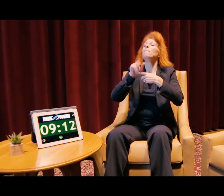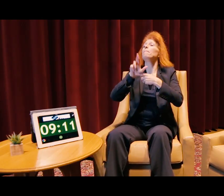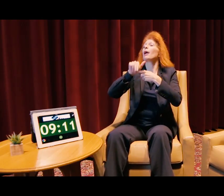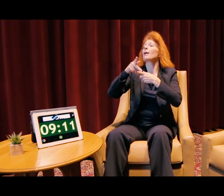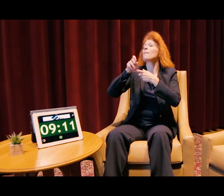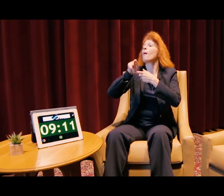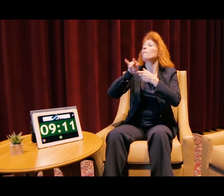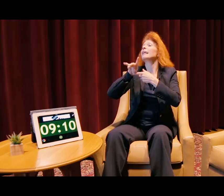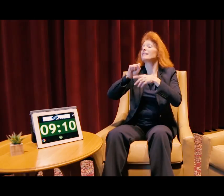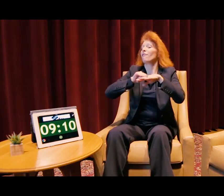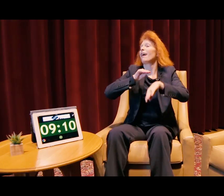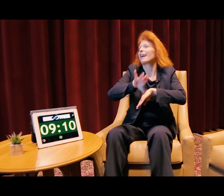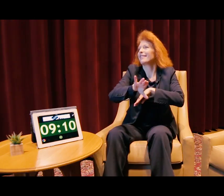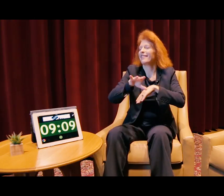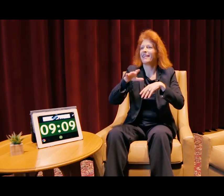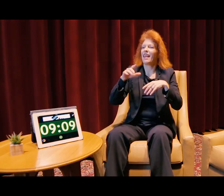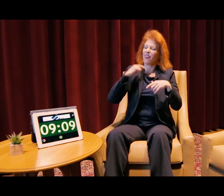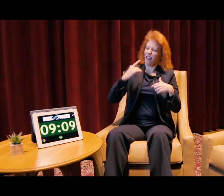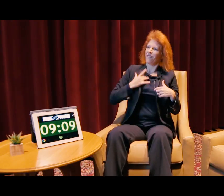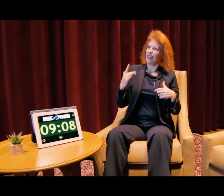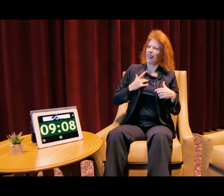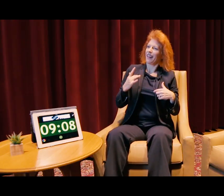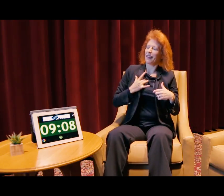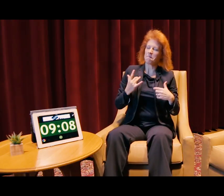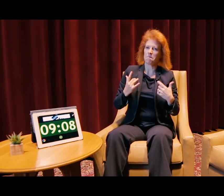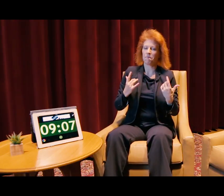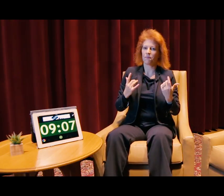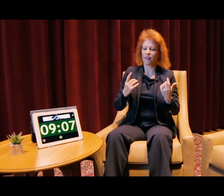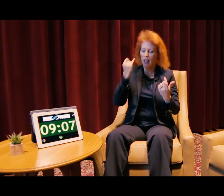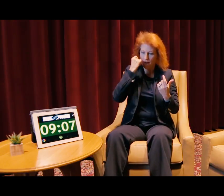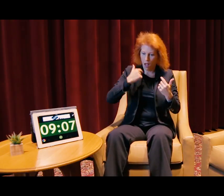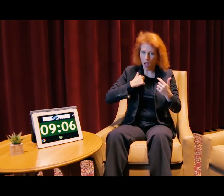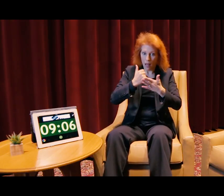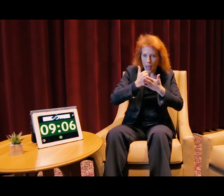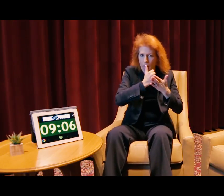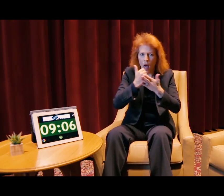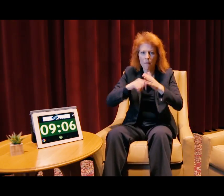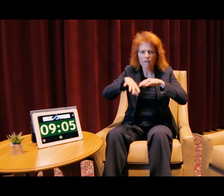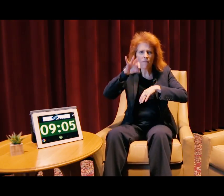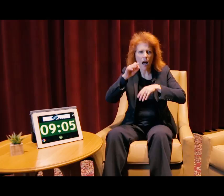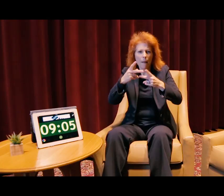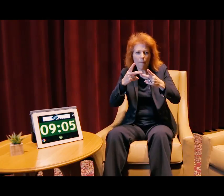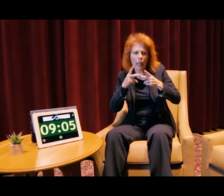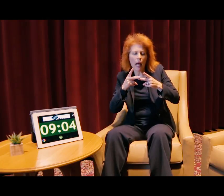That, to me, is a feeling that I get that if I could help them find space for greater health